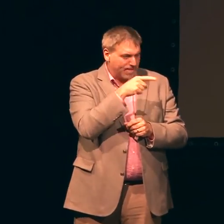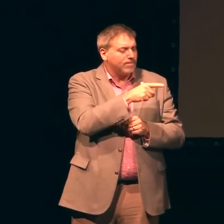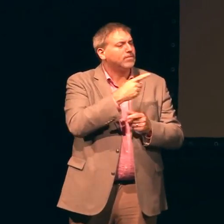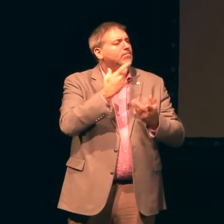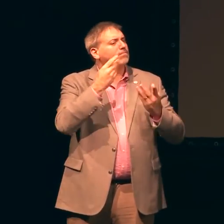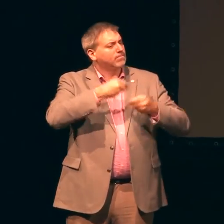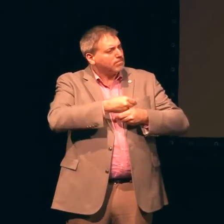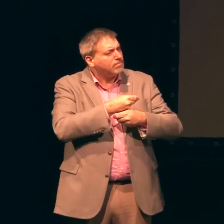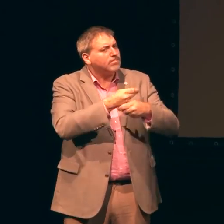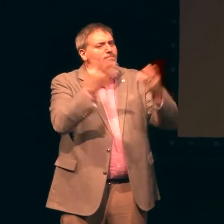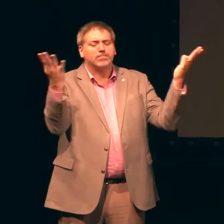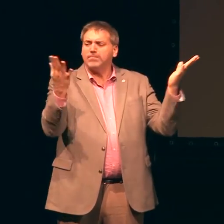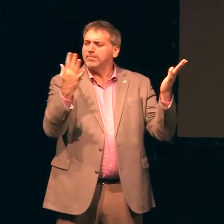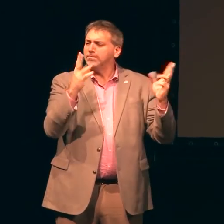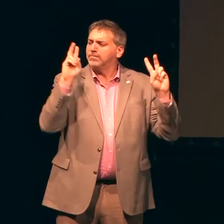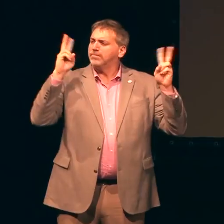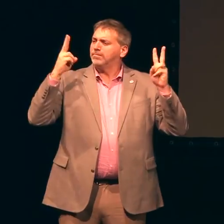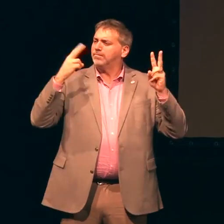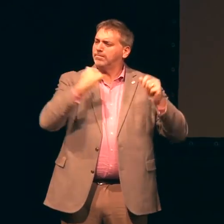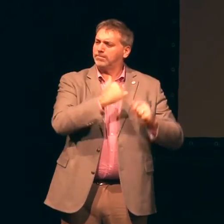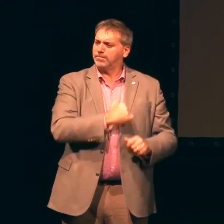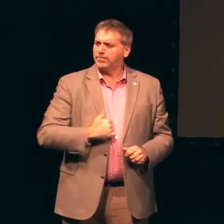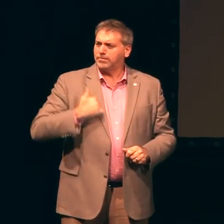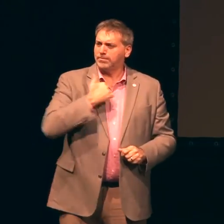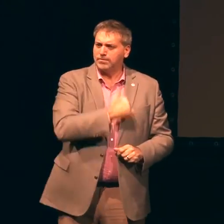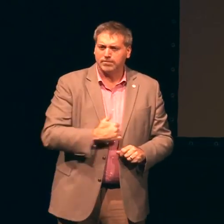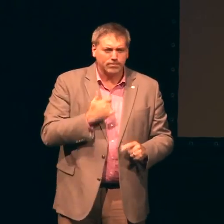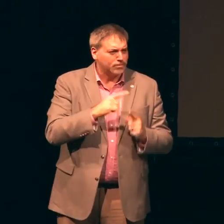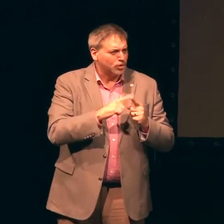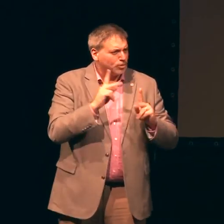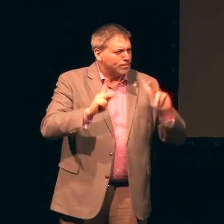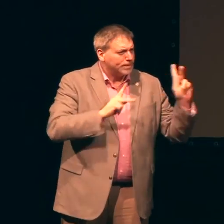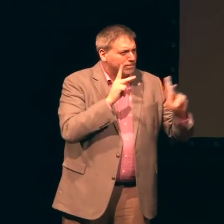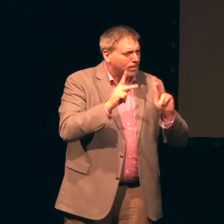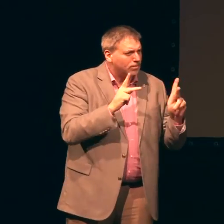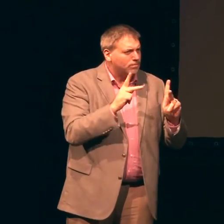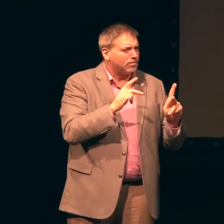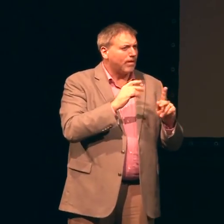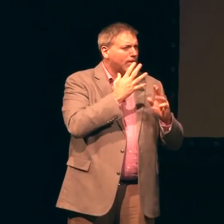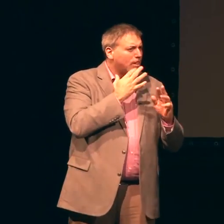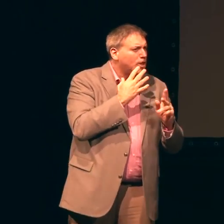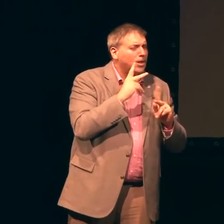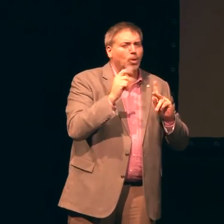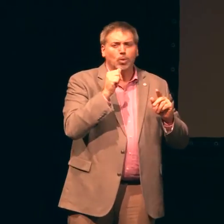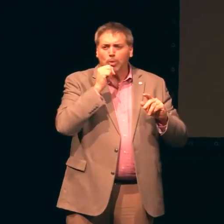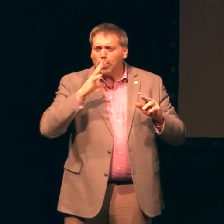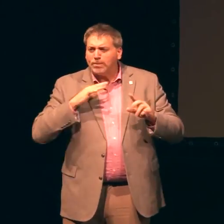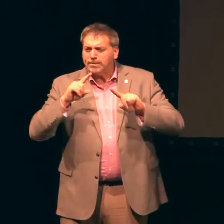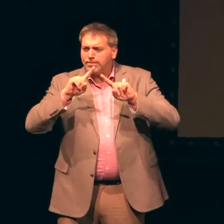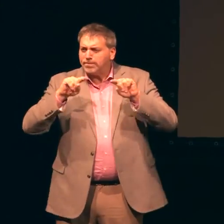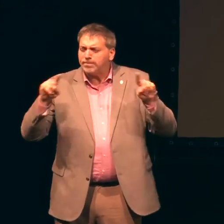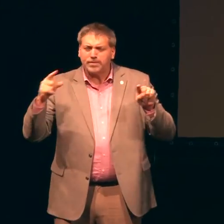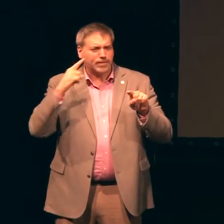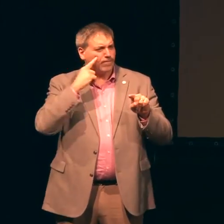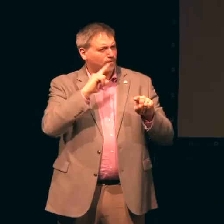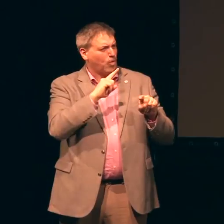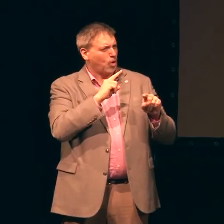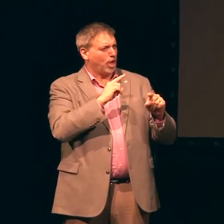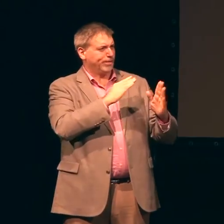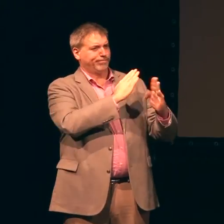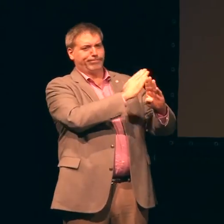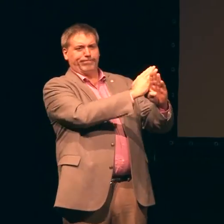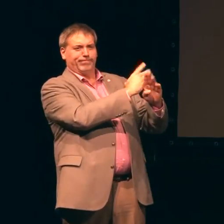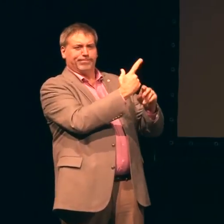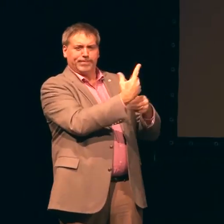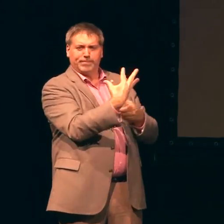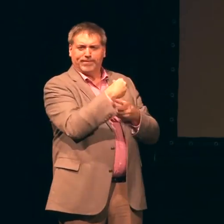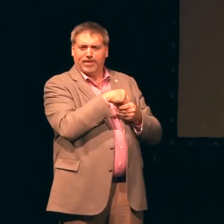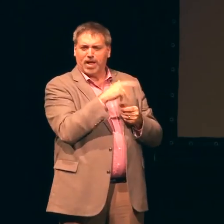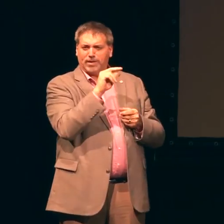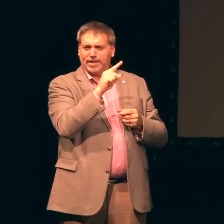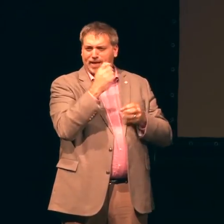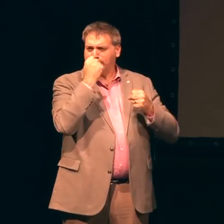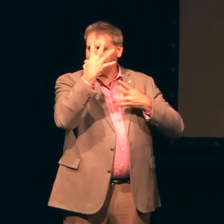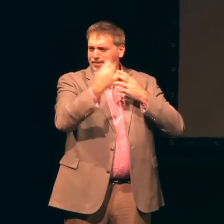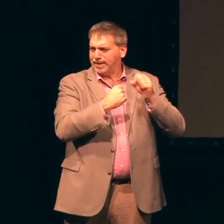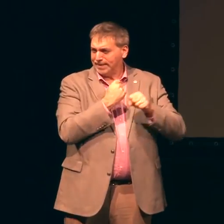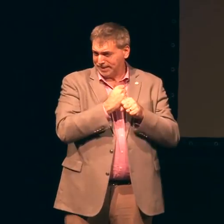was in 2012, an apology was issued to people of color and to women, et cetera, preventing